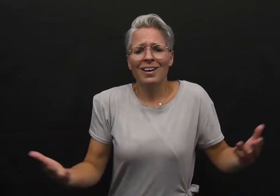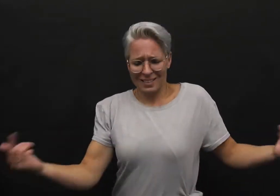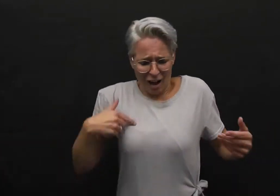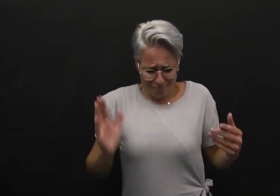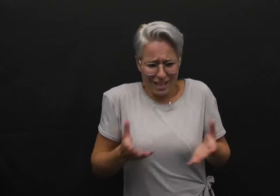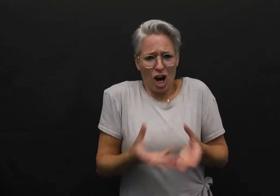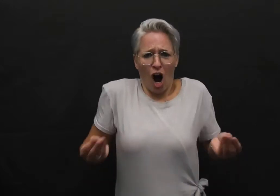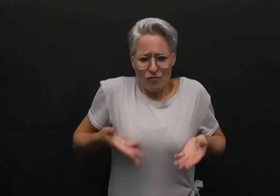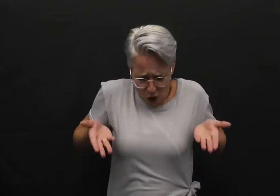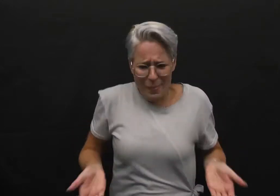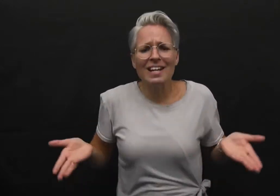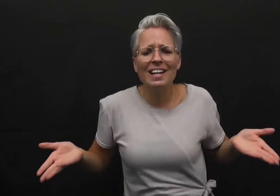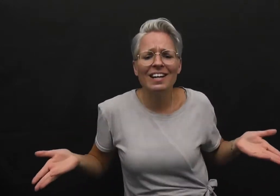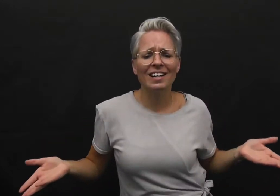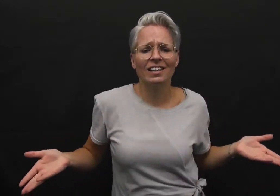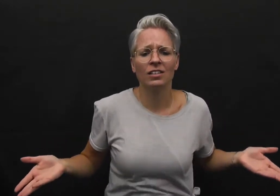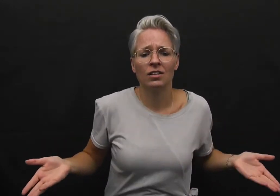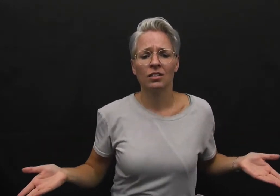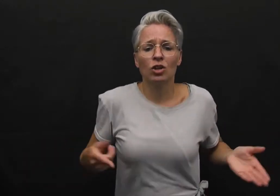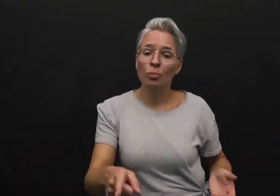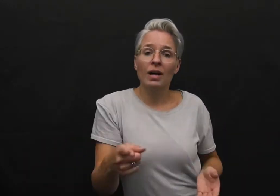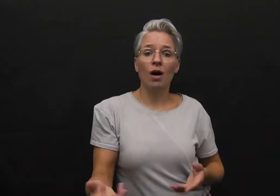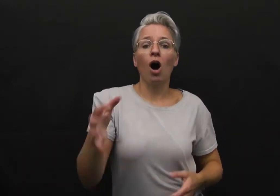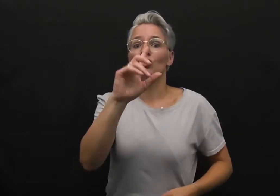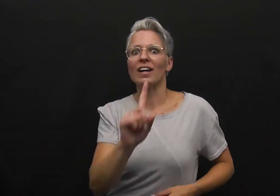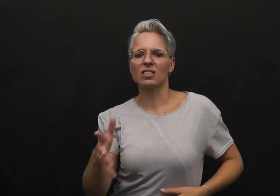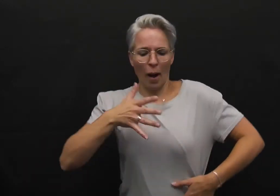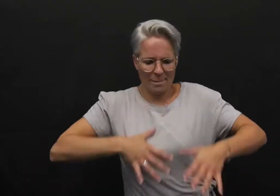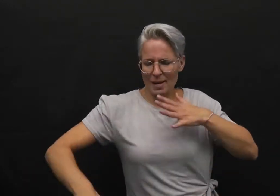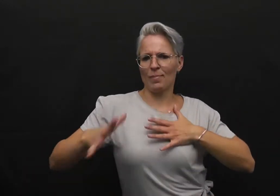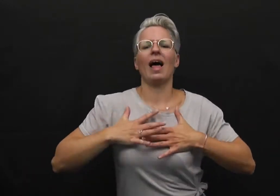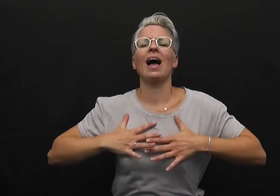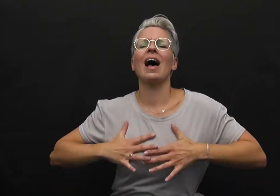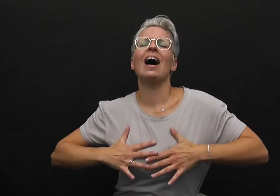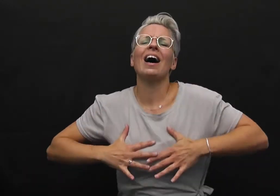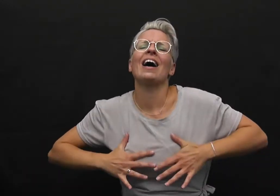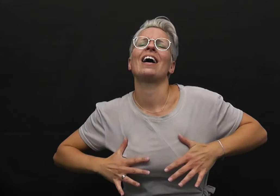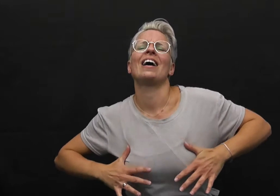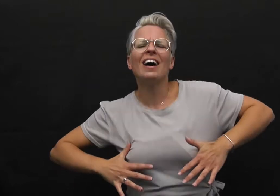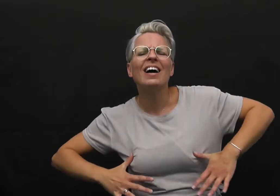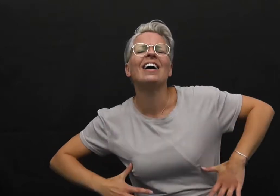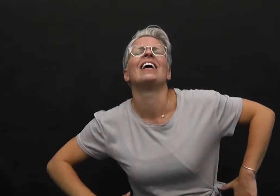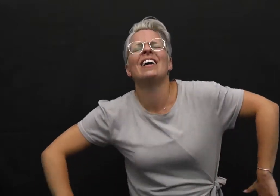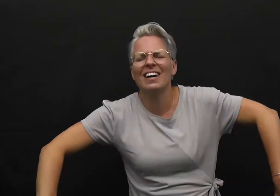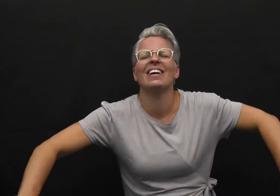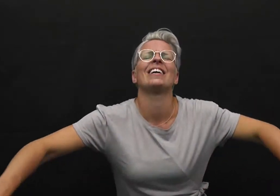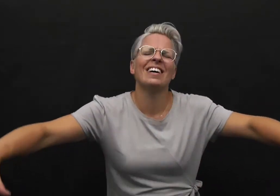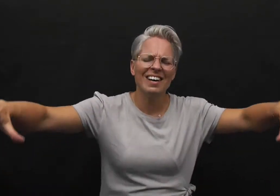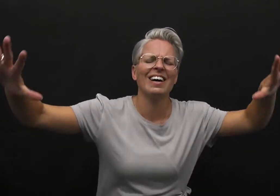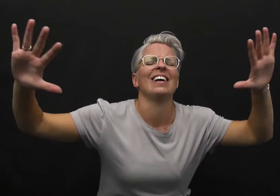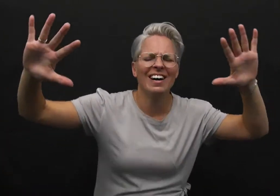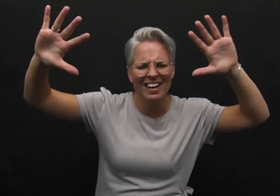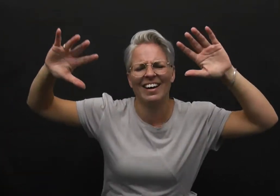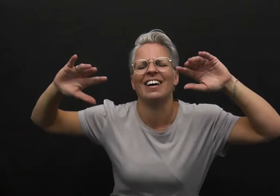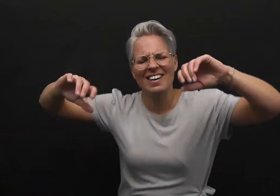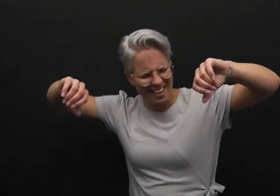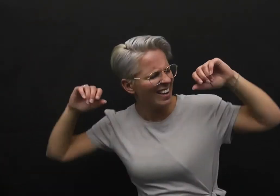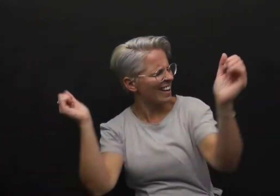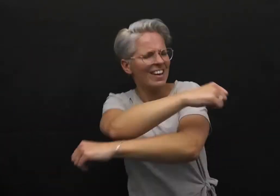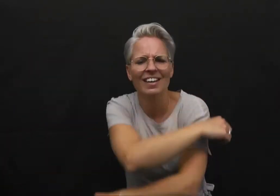'Cause I'll be gone from here And you'll be all dressed up in black